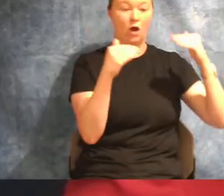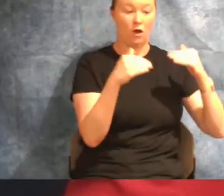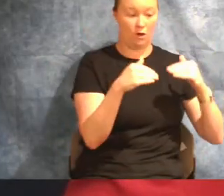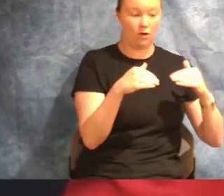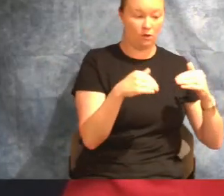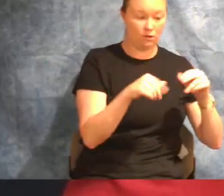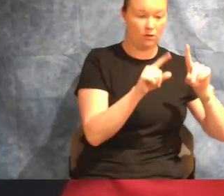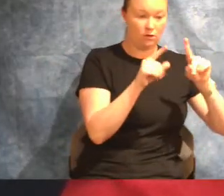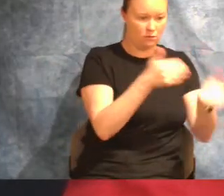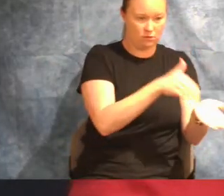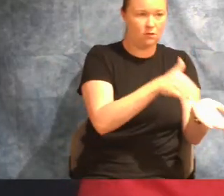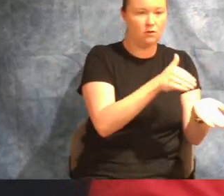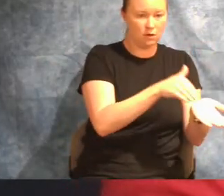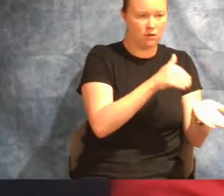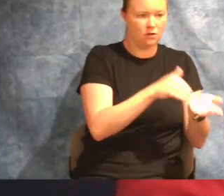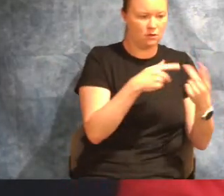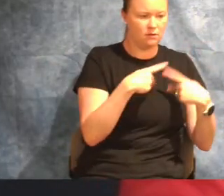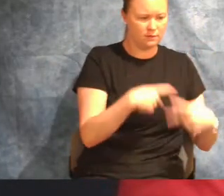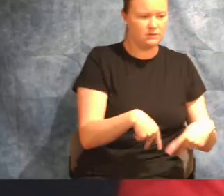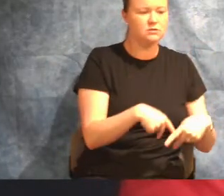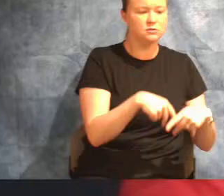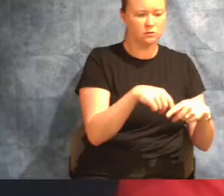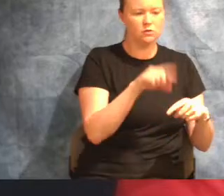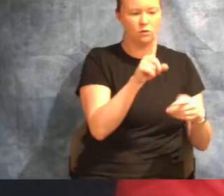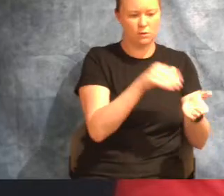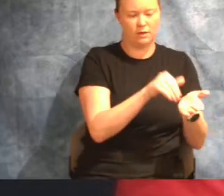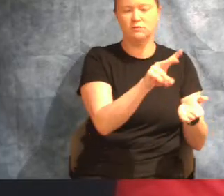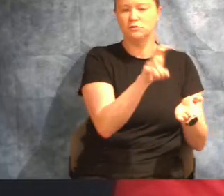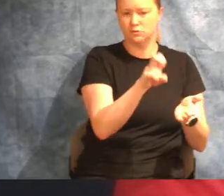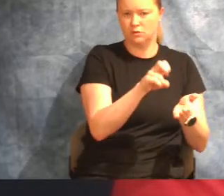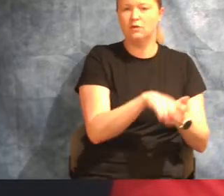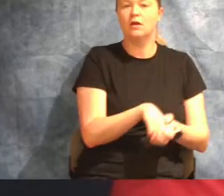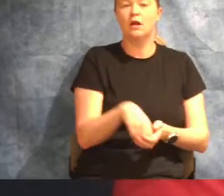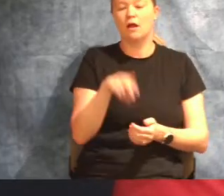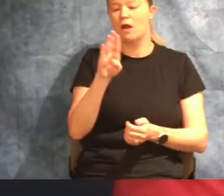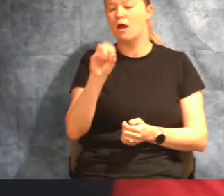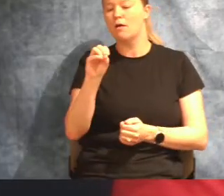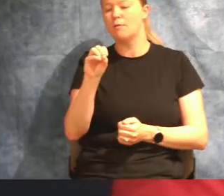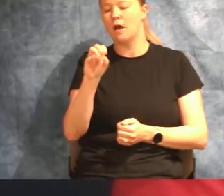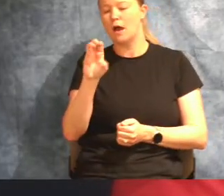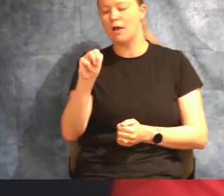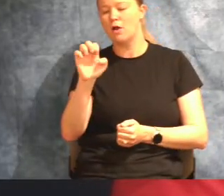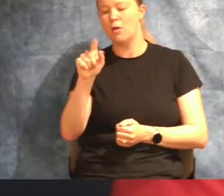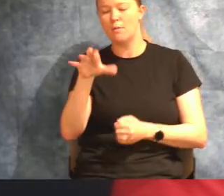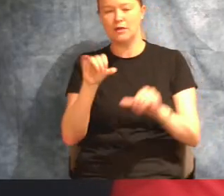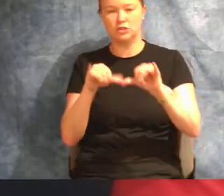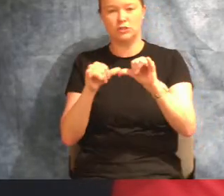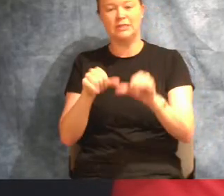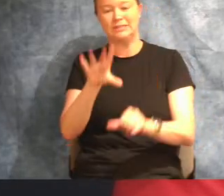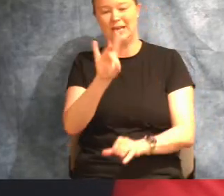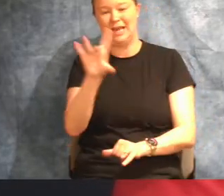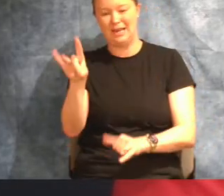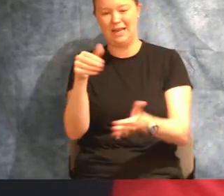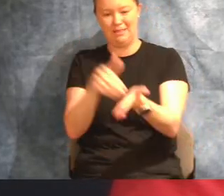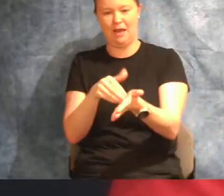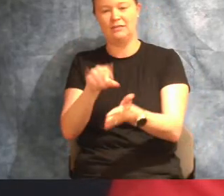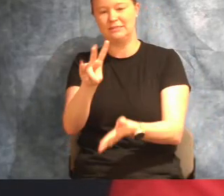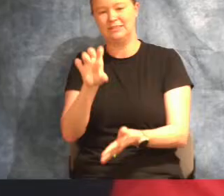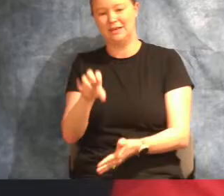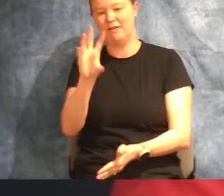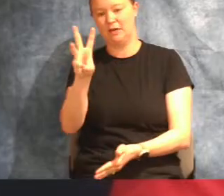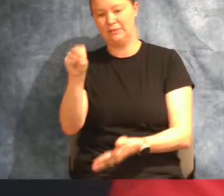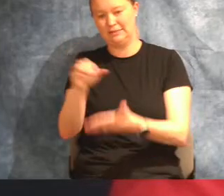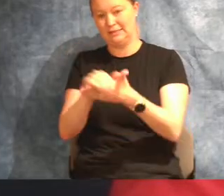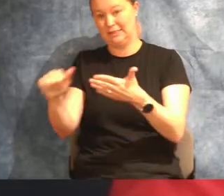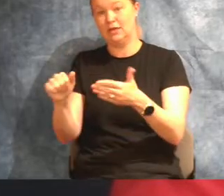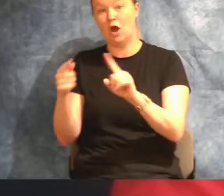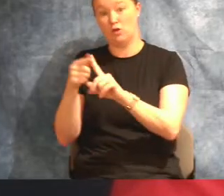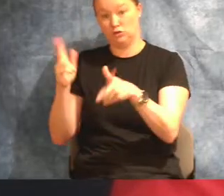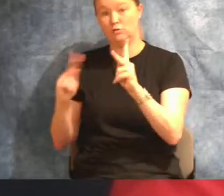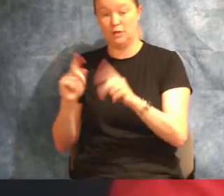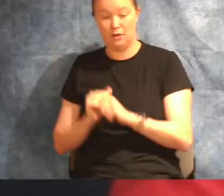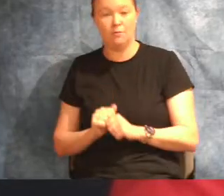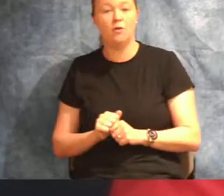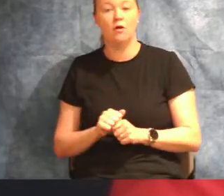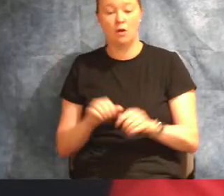$96,40 to residents. biometric screenings, a saving of $88,760 to residents. Birth certificates